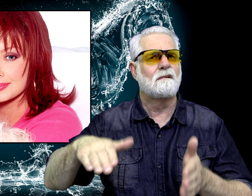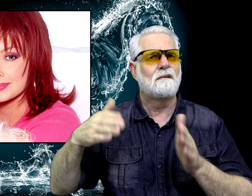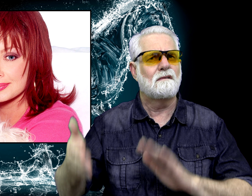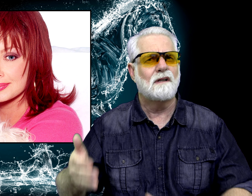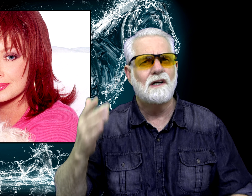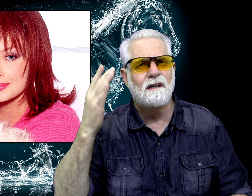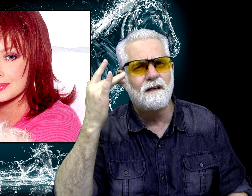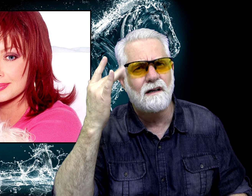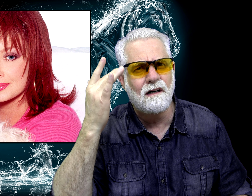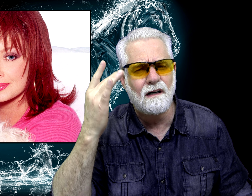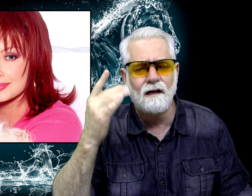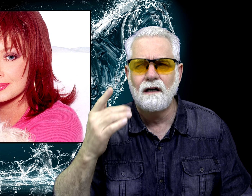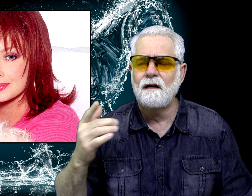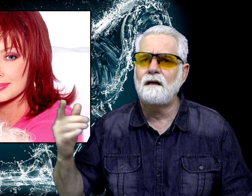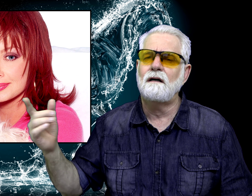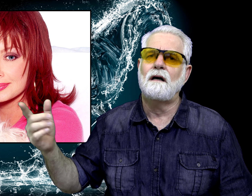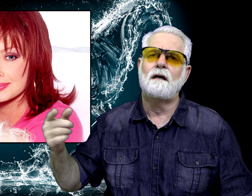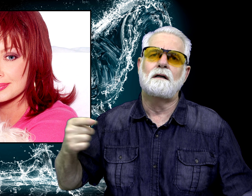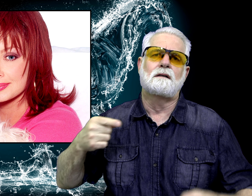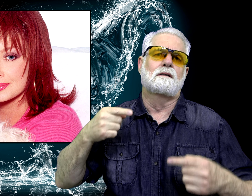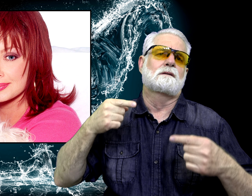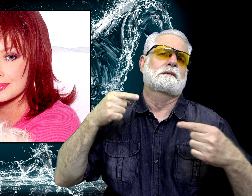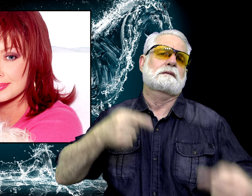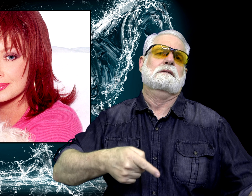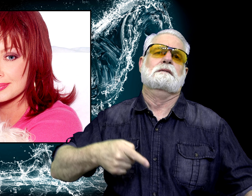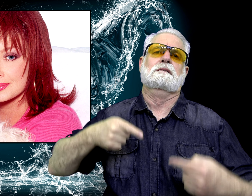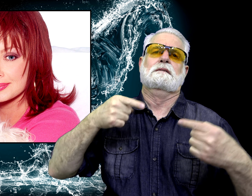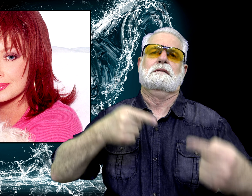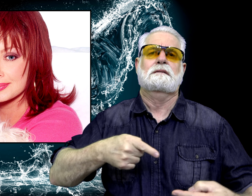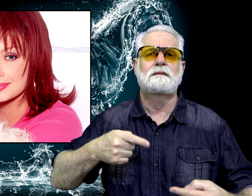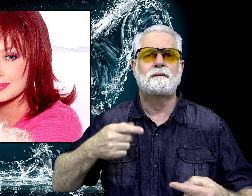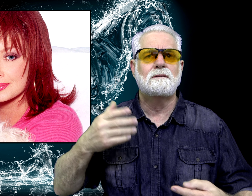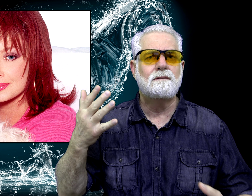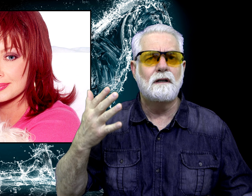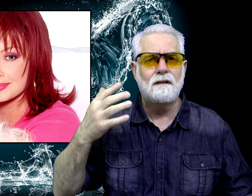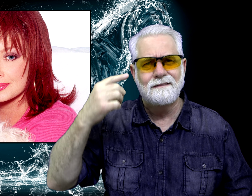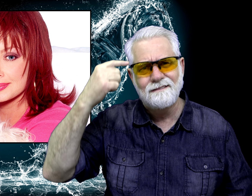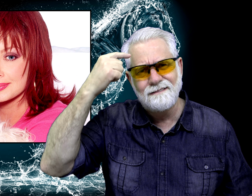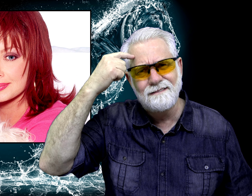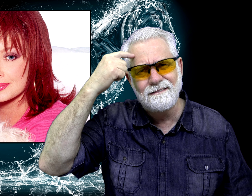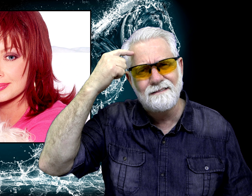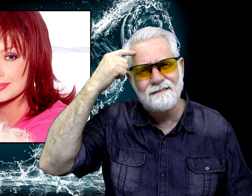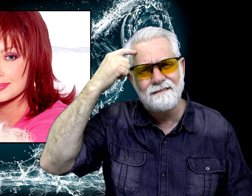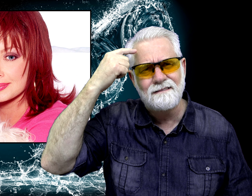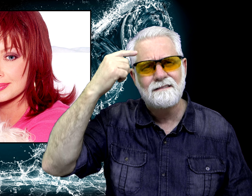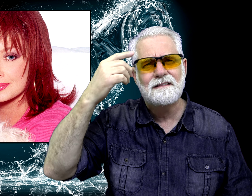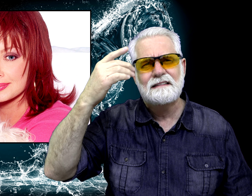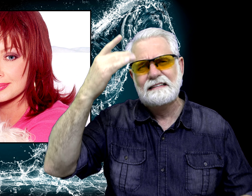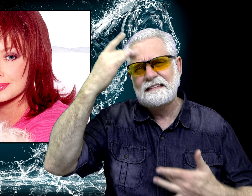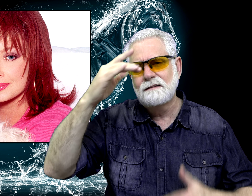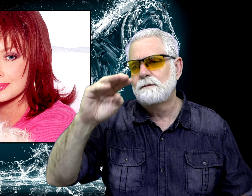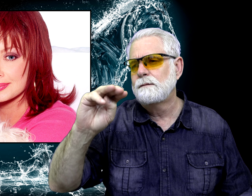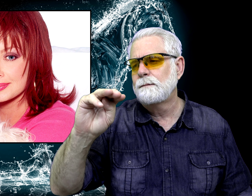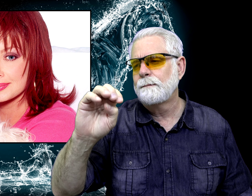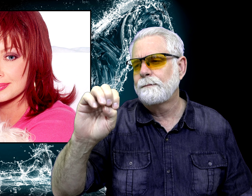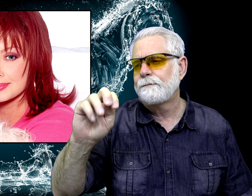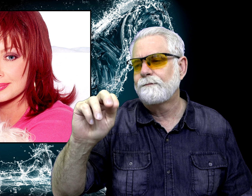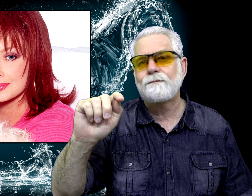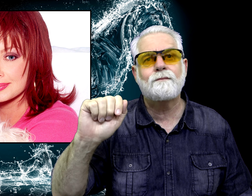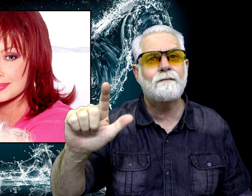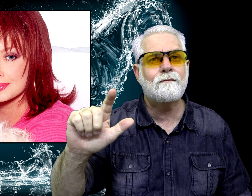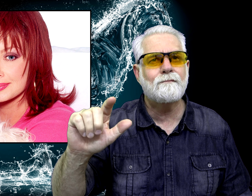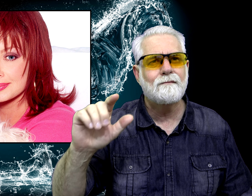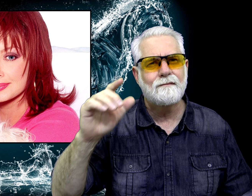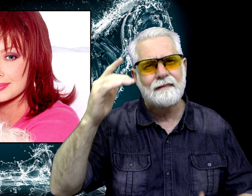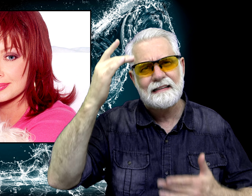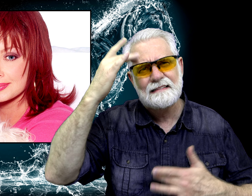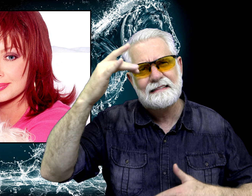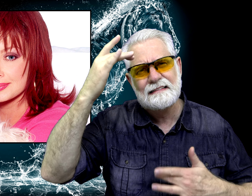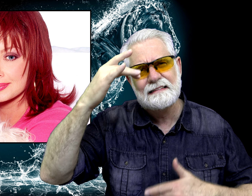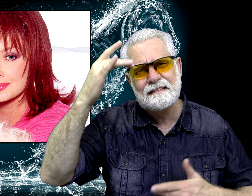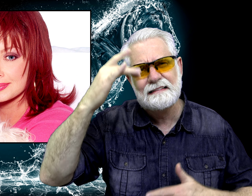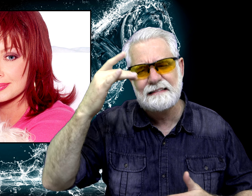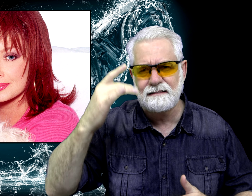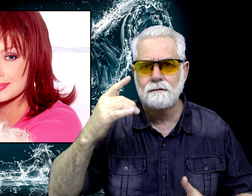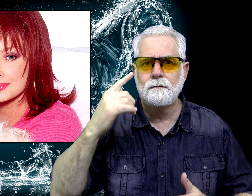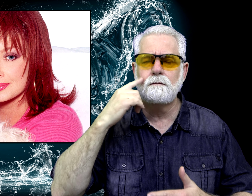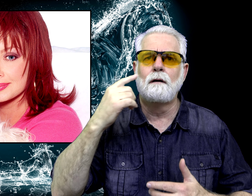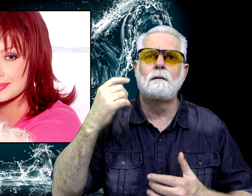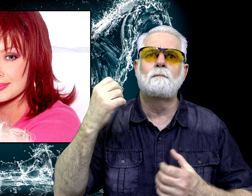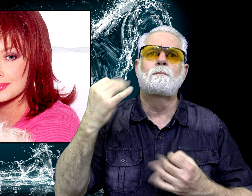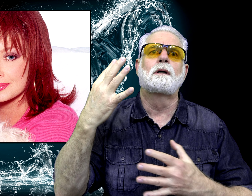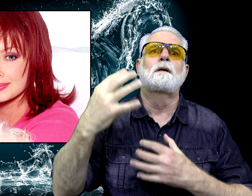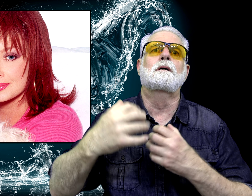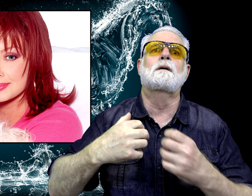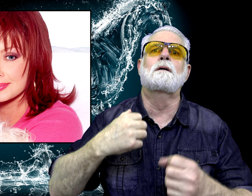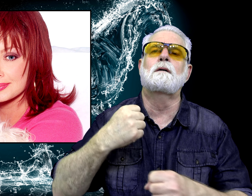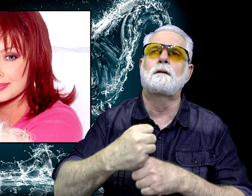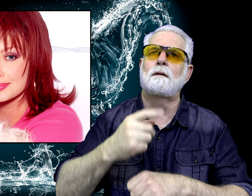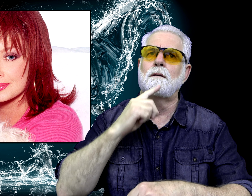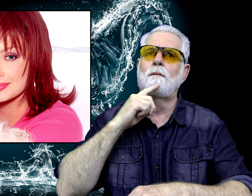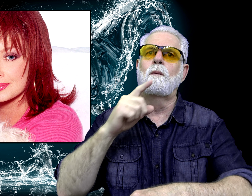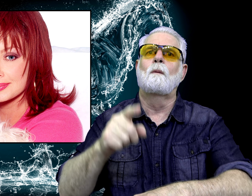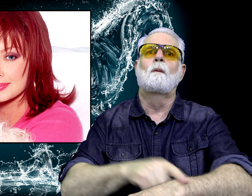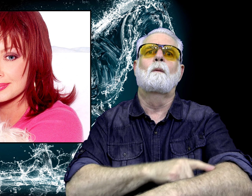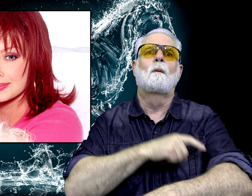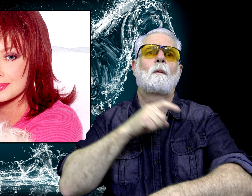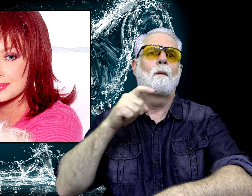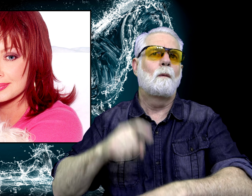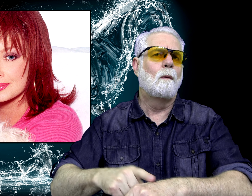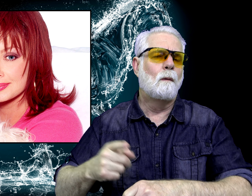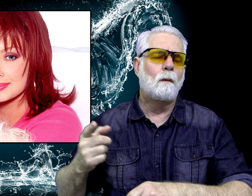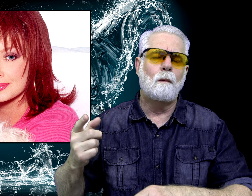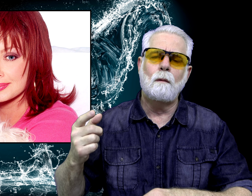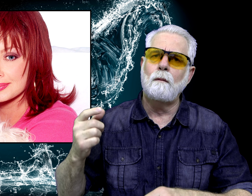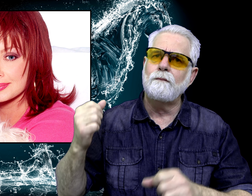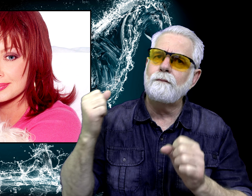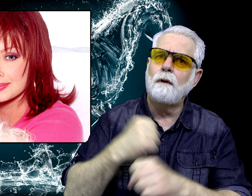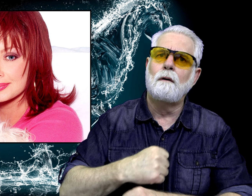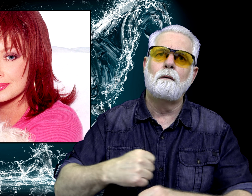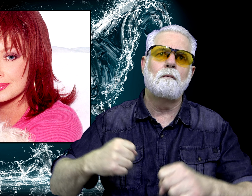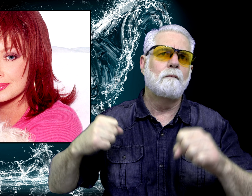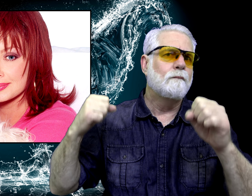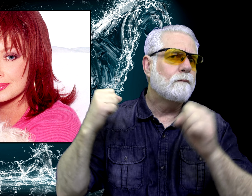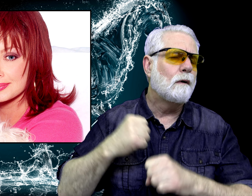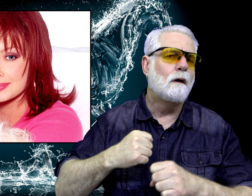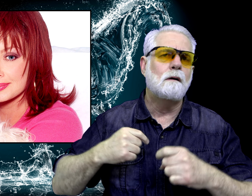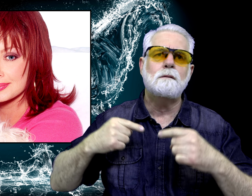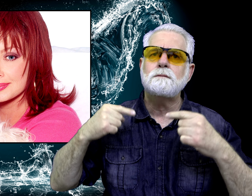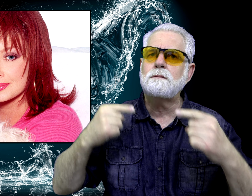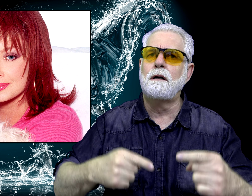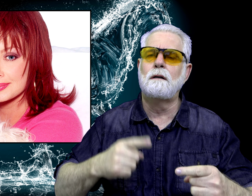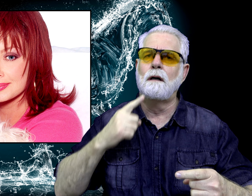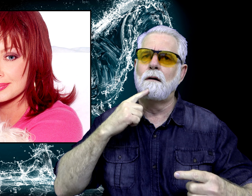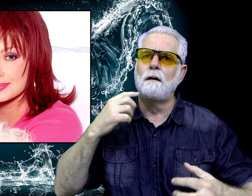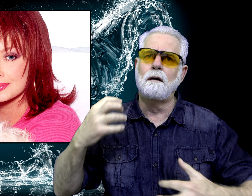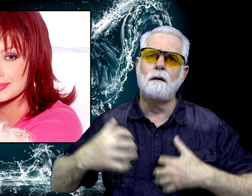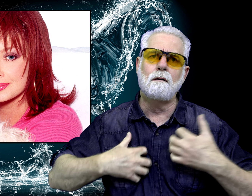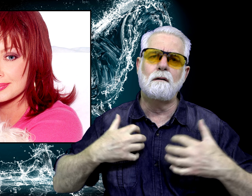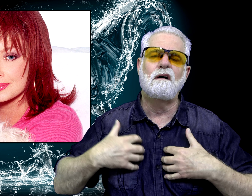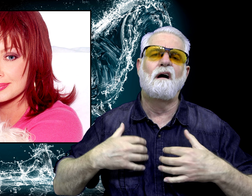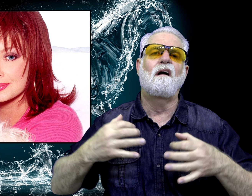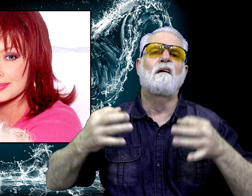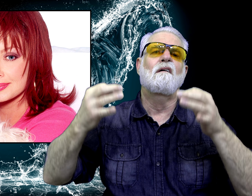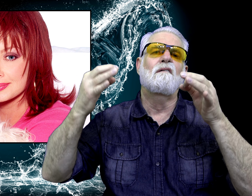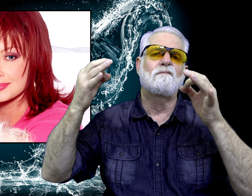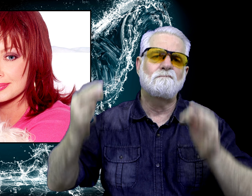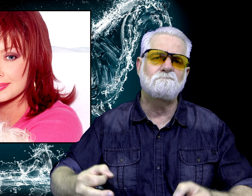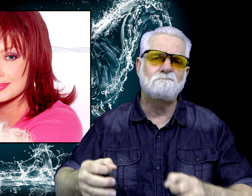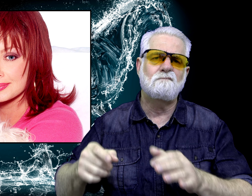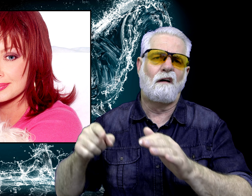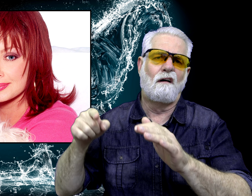How did she die? She has struggled with mental illness for many years. For a long time she fought and struggled with mental illness